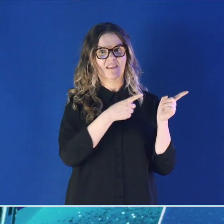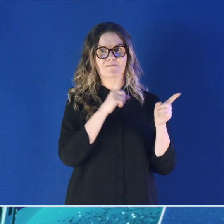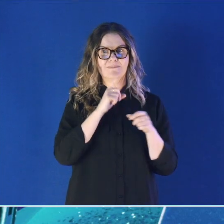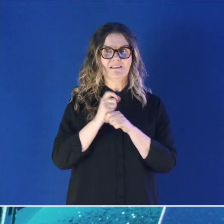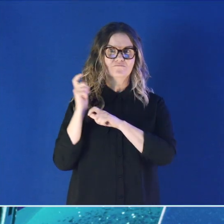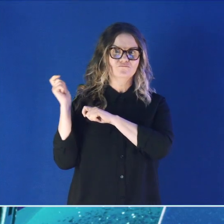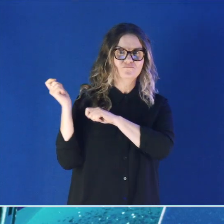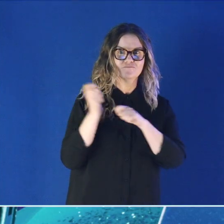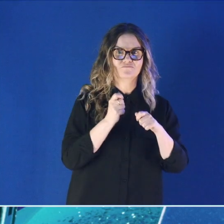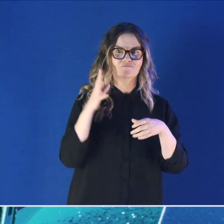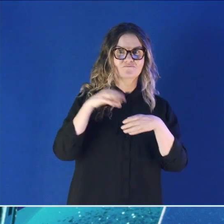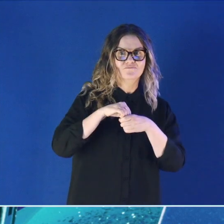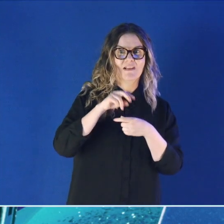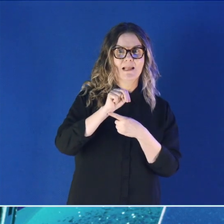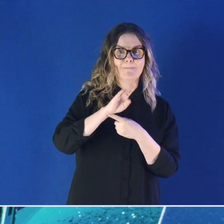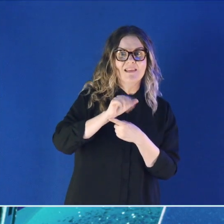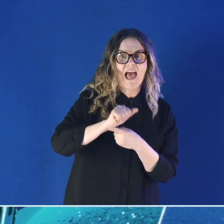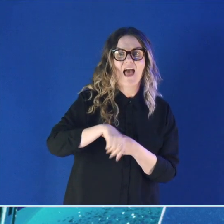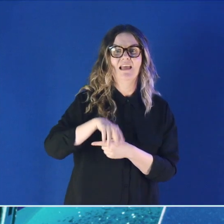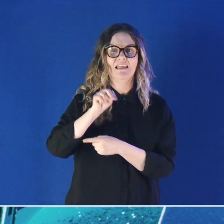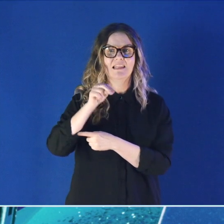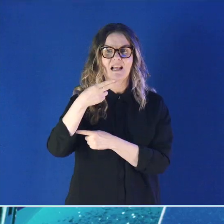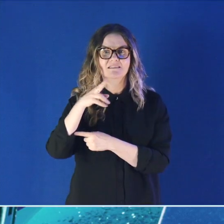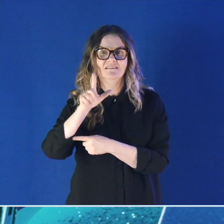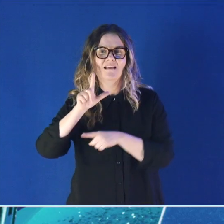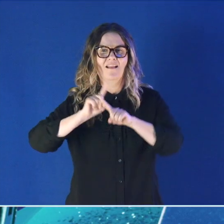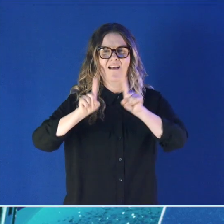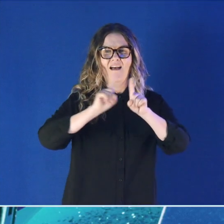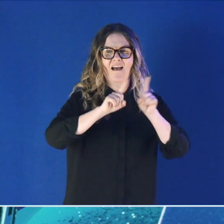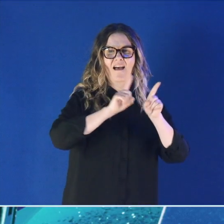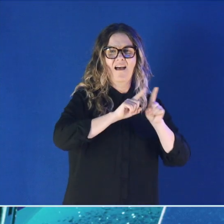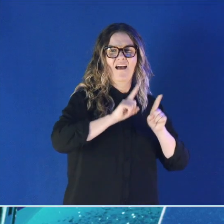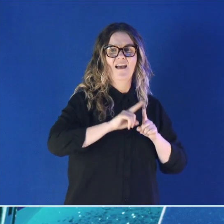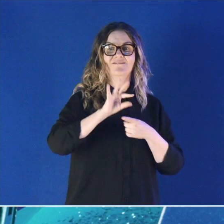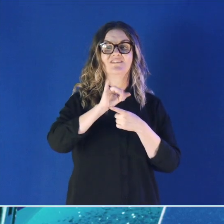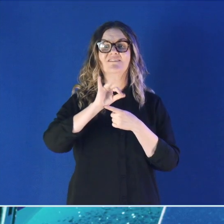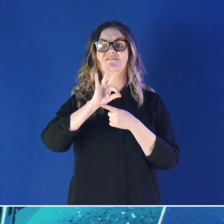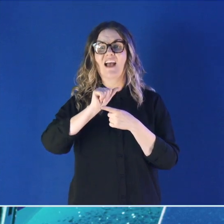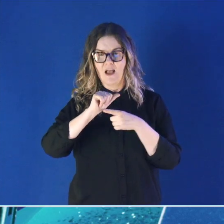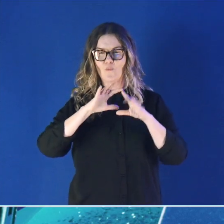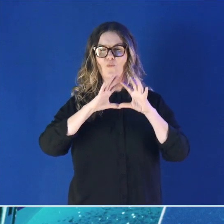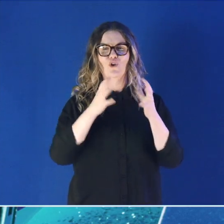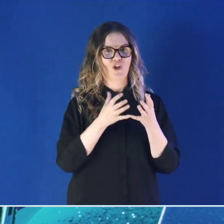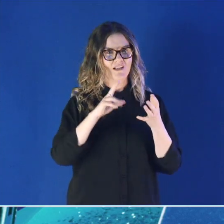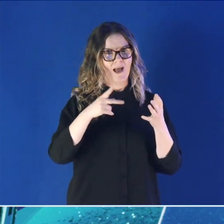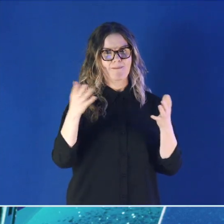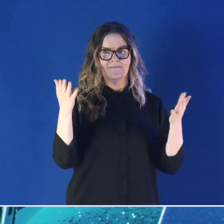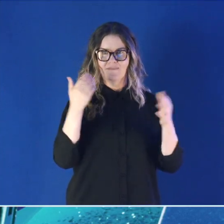We got him into the FIFA Club World Cup last year. And I had the -- Super Bowl. And the Super Bowl.